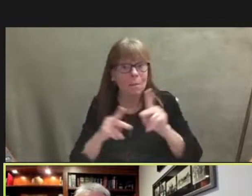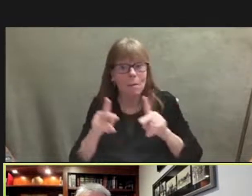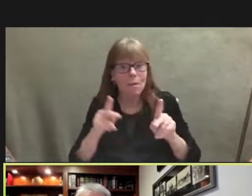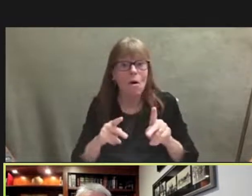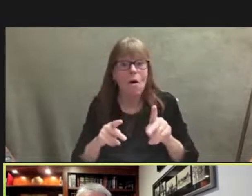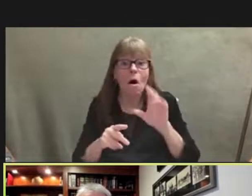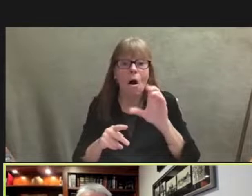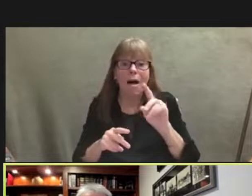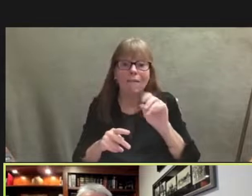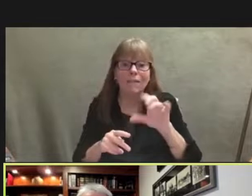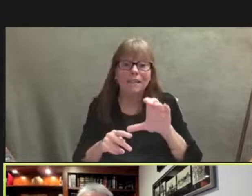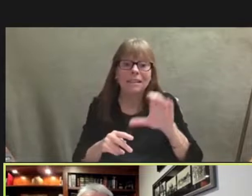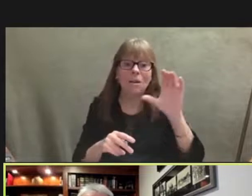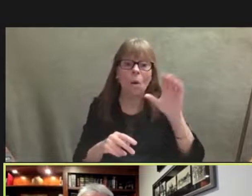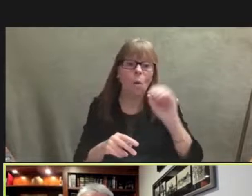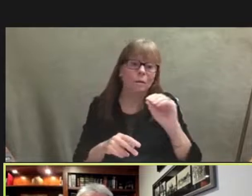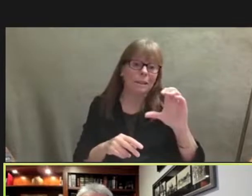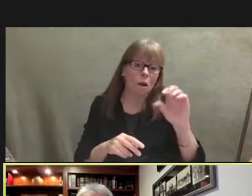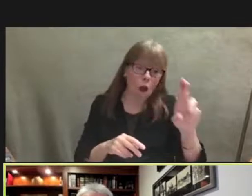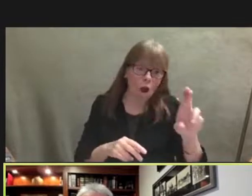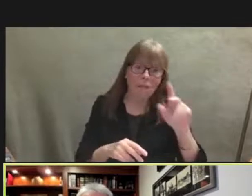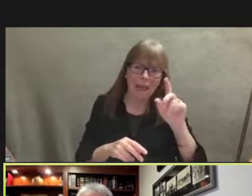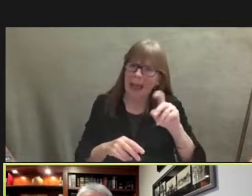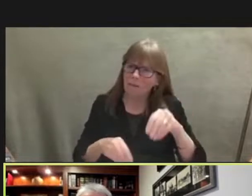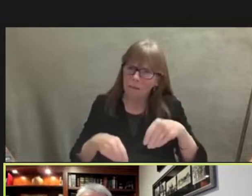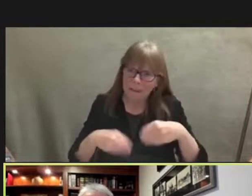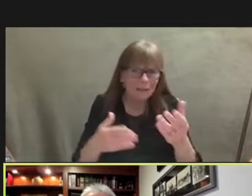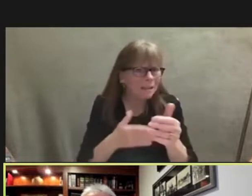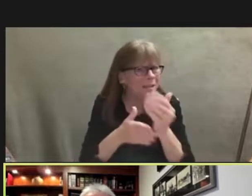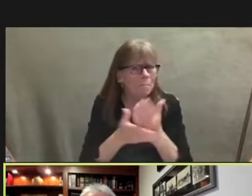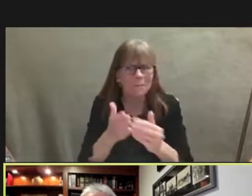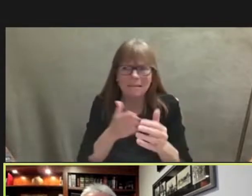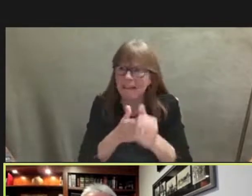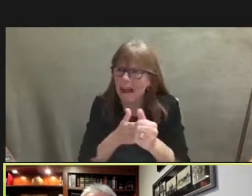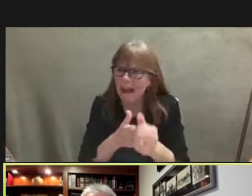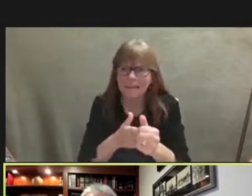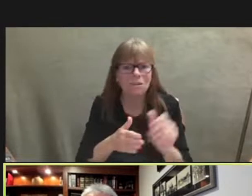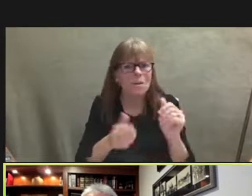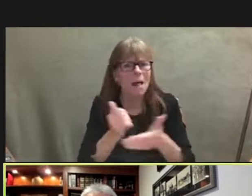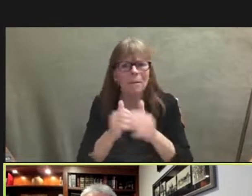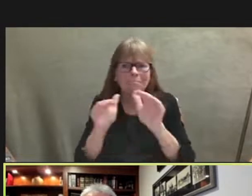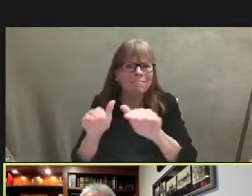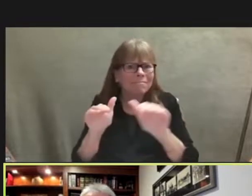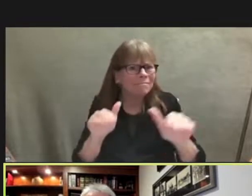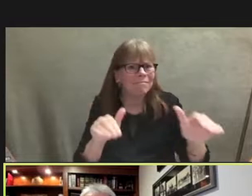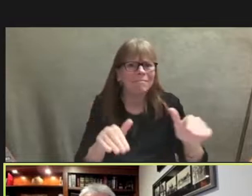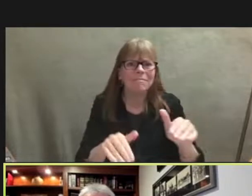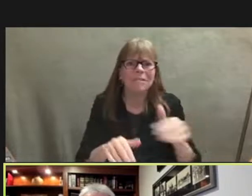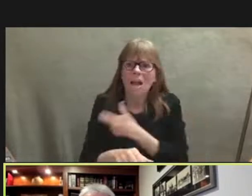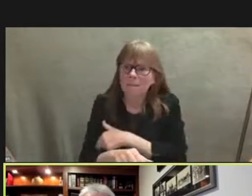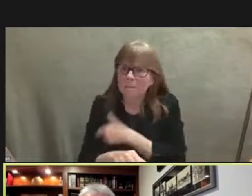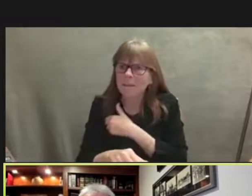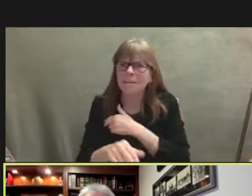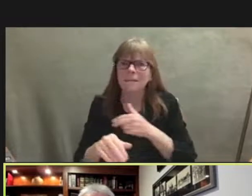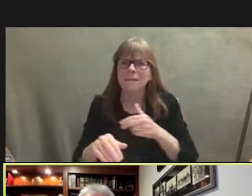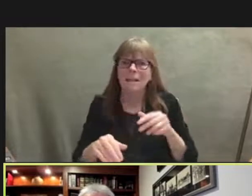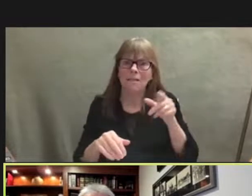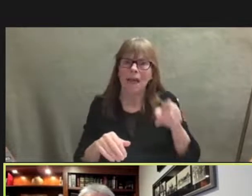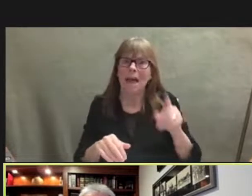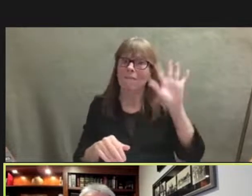to issue immediate industry guidelines to remind hospitals that federal non-discrimination laws